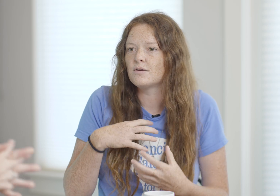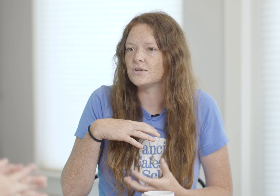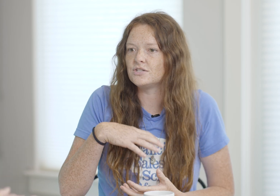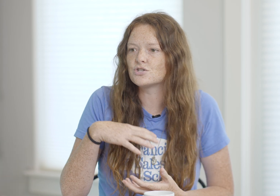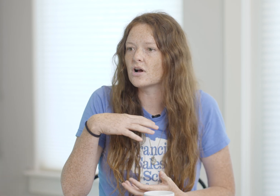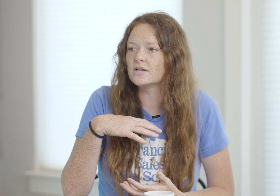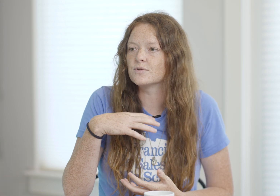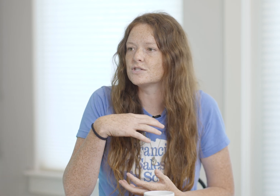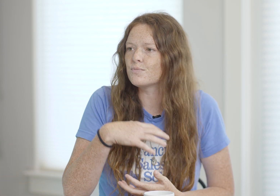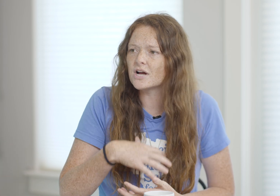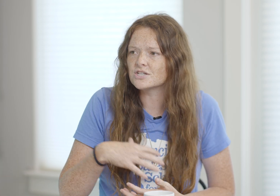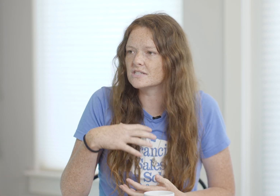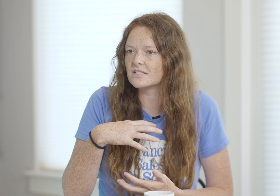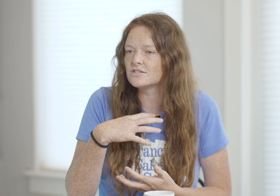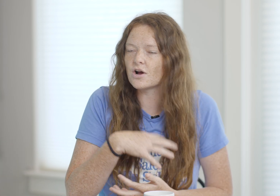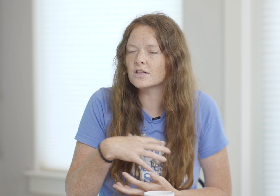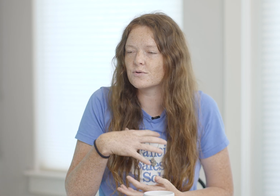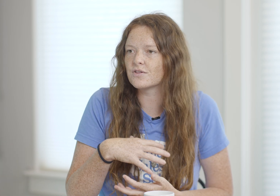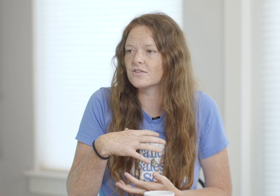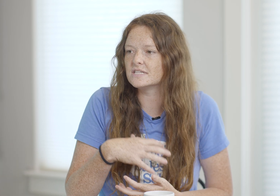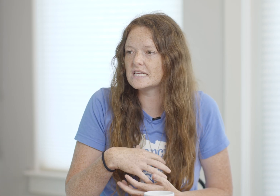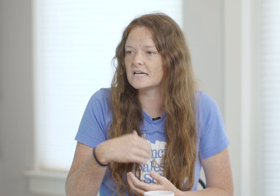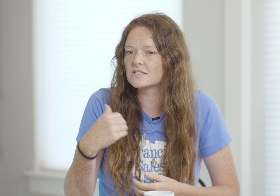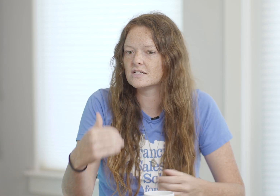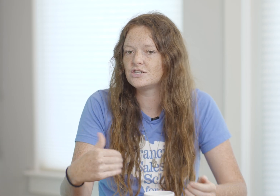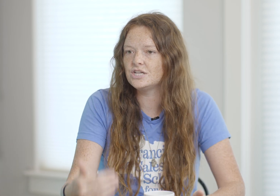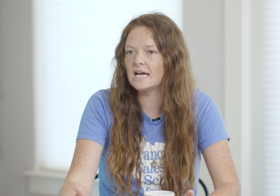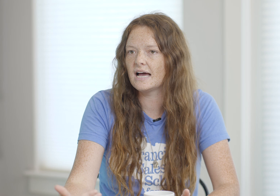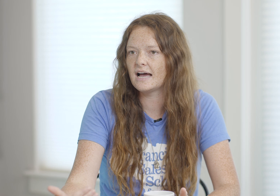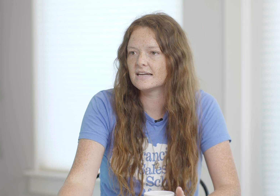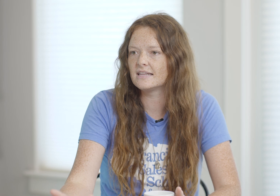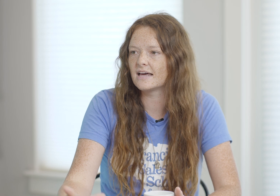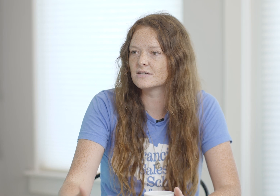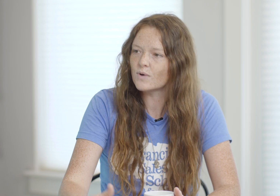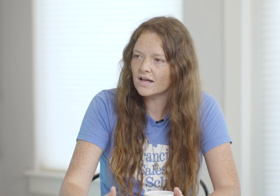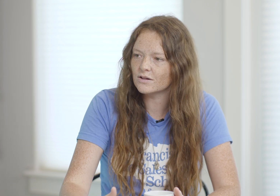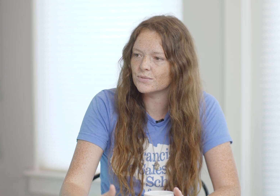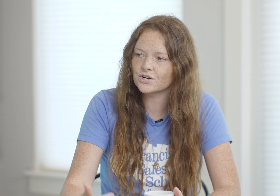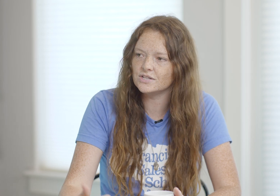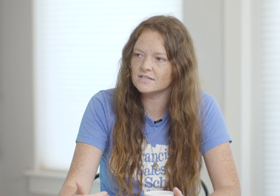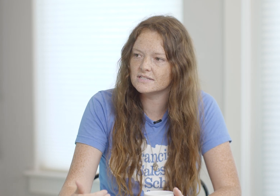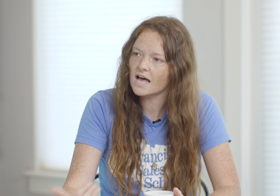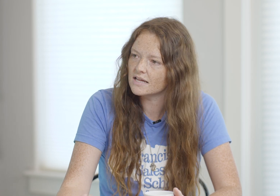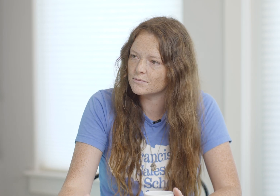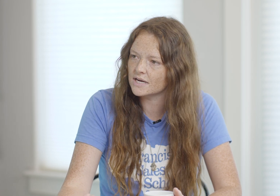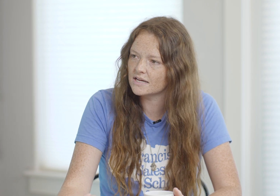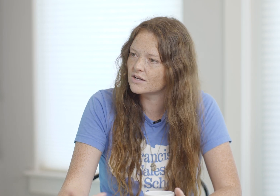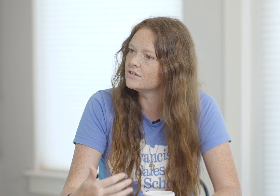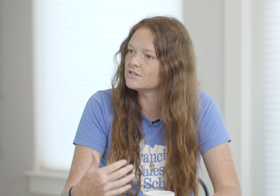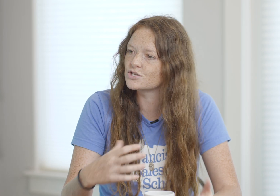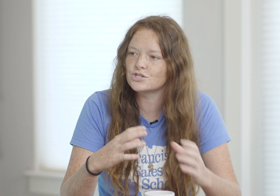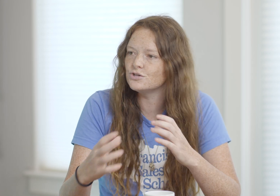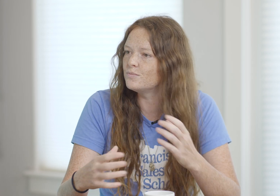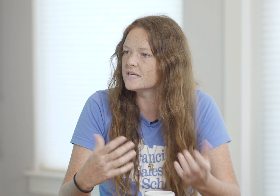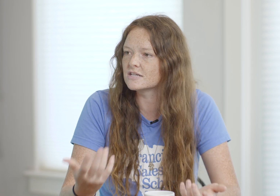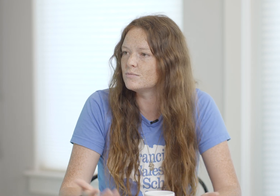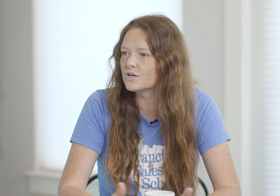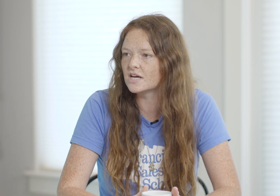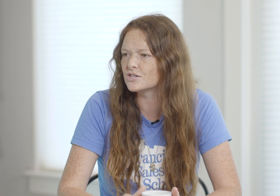but struggling with depression, struggling with all these things. She had that as well, but couldn't tell anybody could just do basic communications.